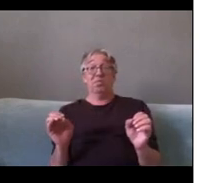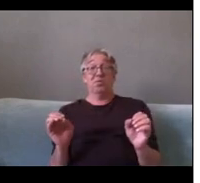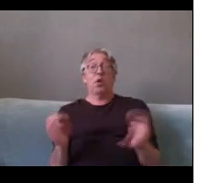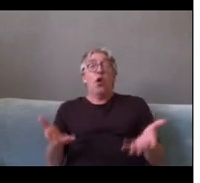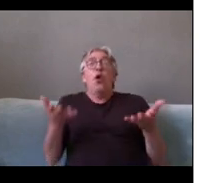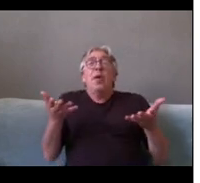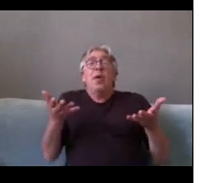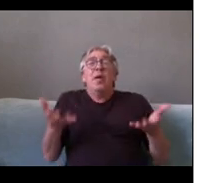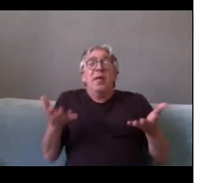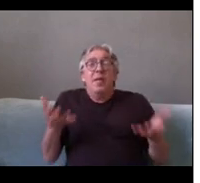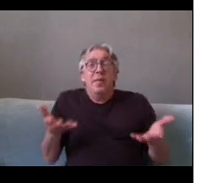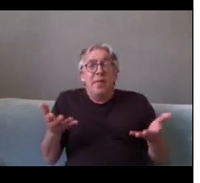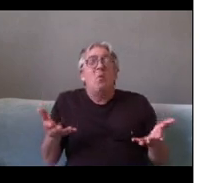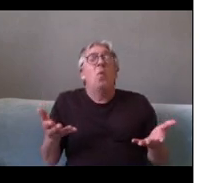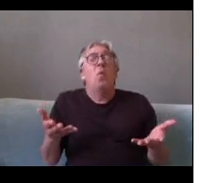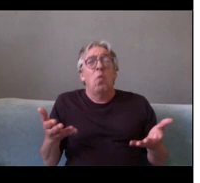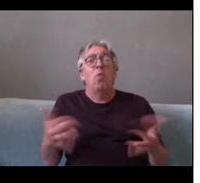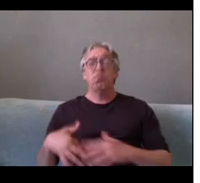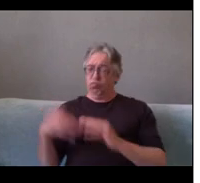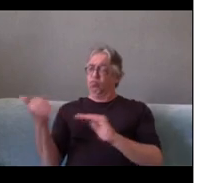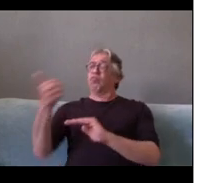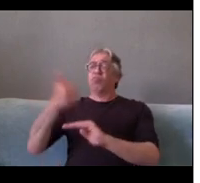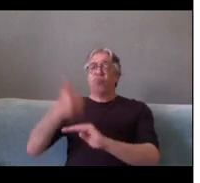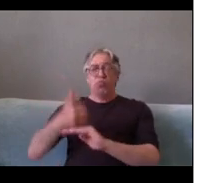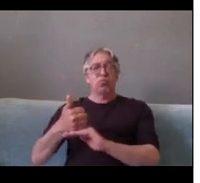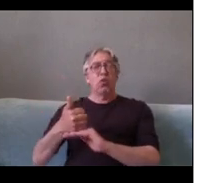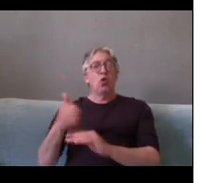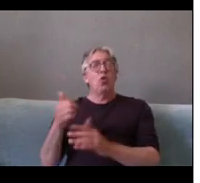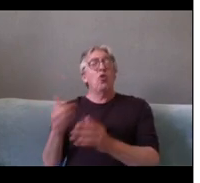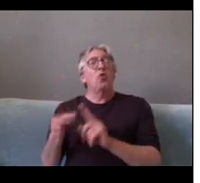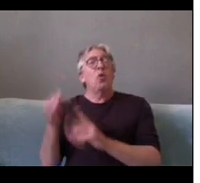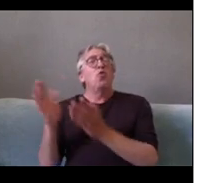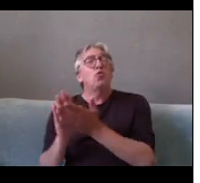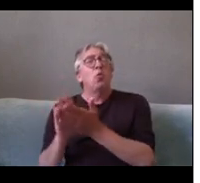for those category of people. And therefore, for them getting a job,